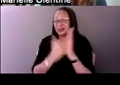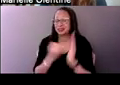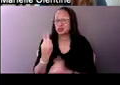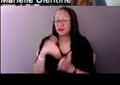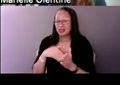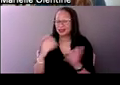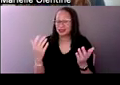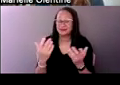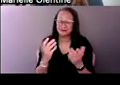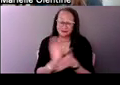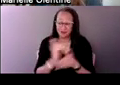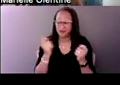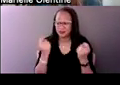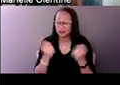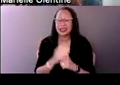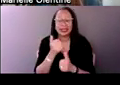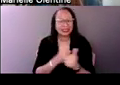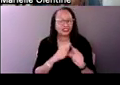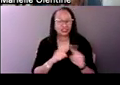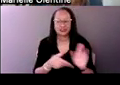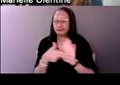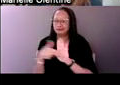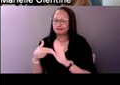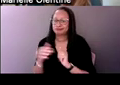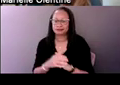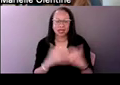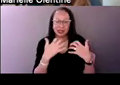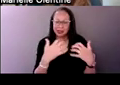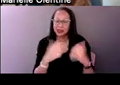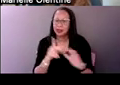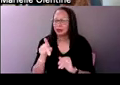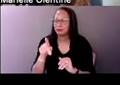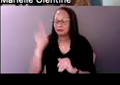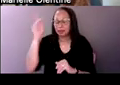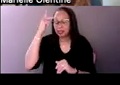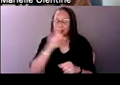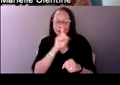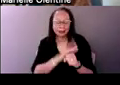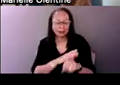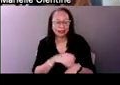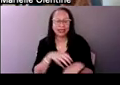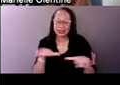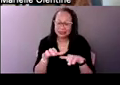So we took the festival route, thinking that it would grow conversation about the film, and then once we